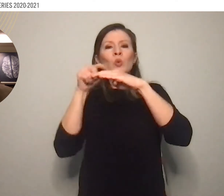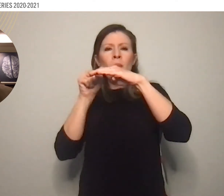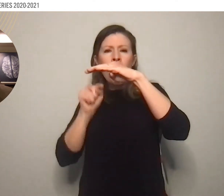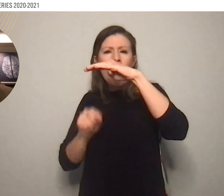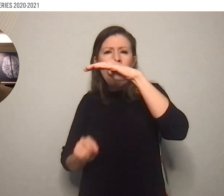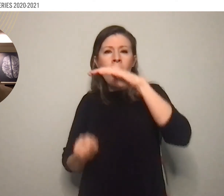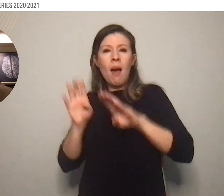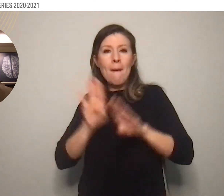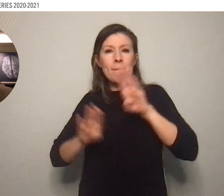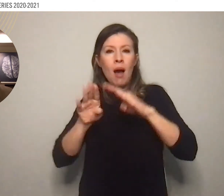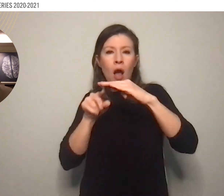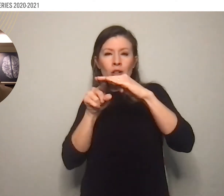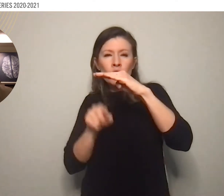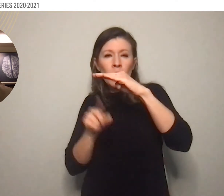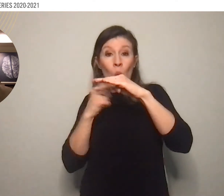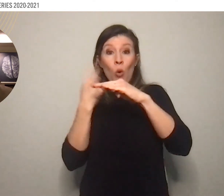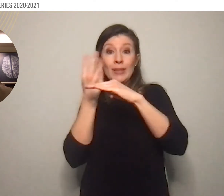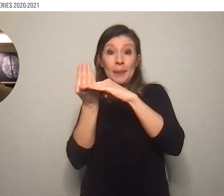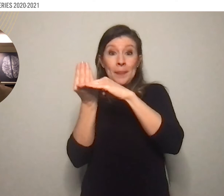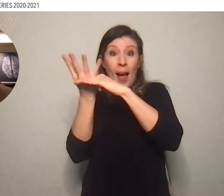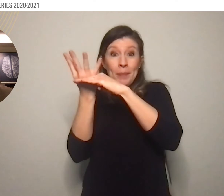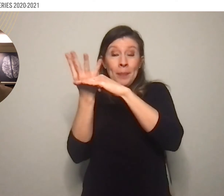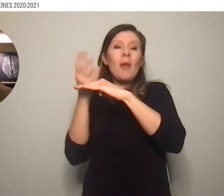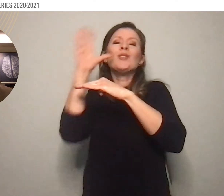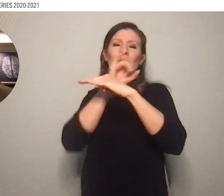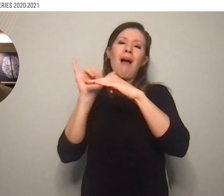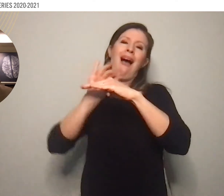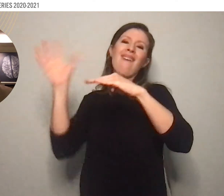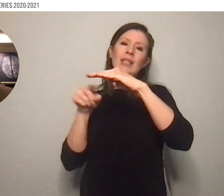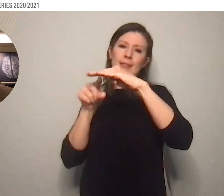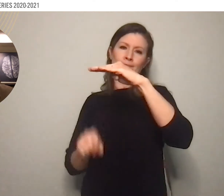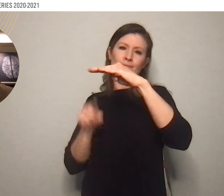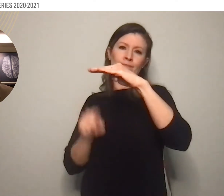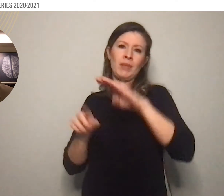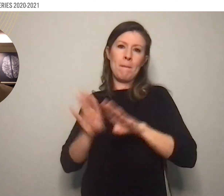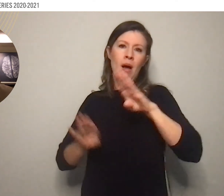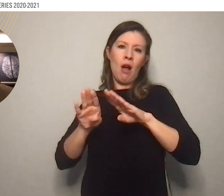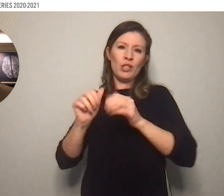biology that's right underneath the thing that we saw with the activation. That the, the